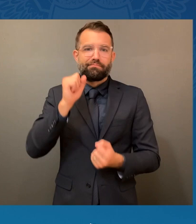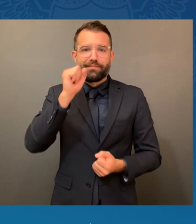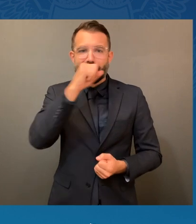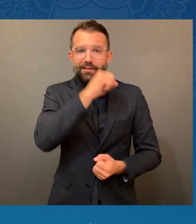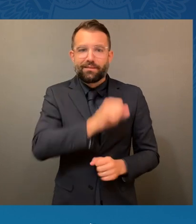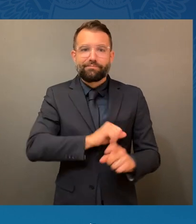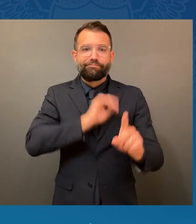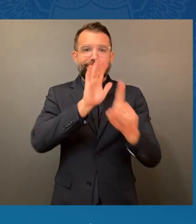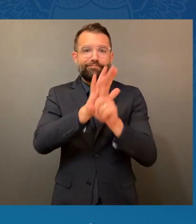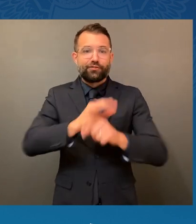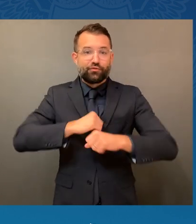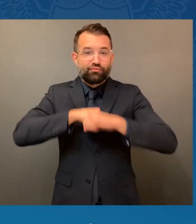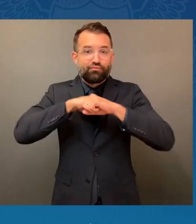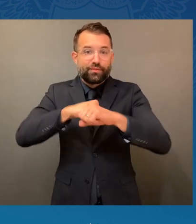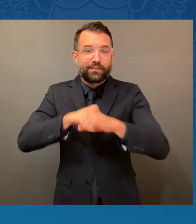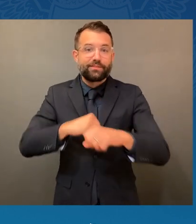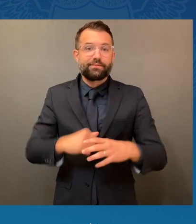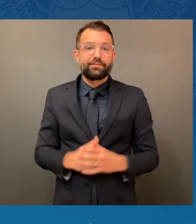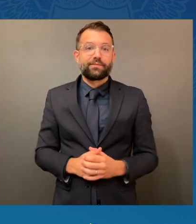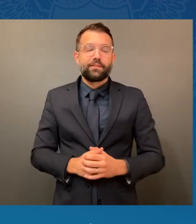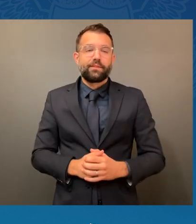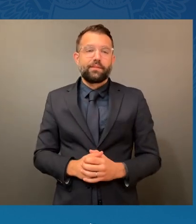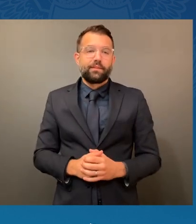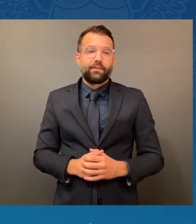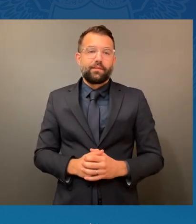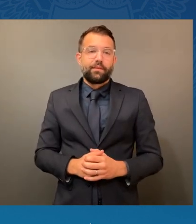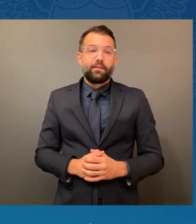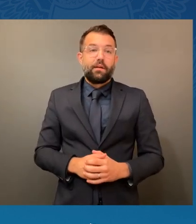consistent with our longstanding policy.